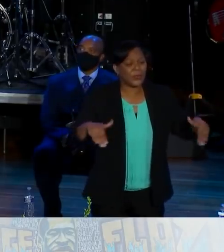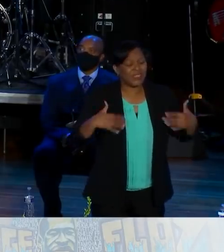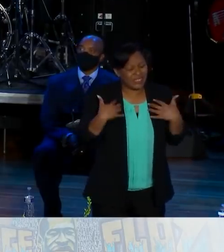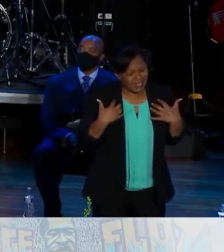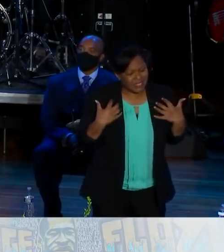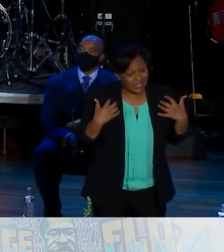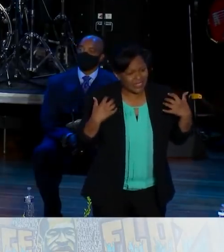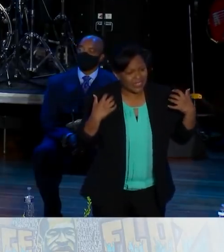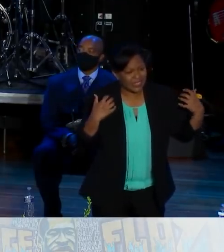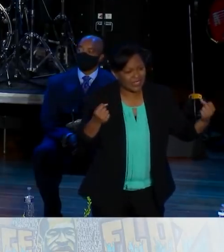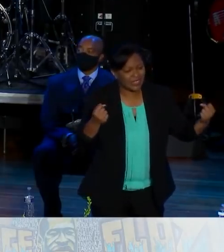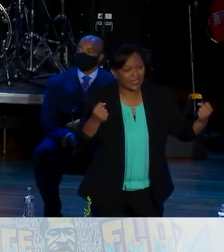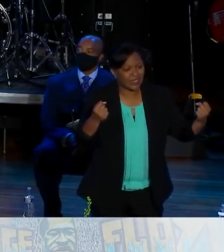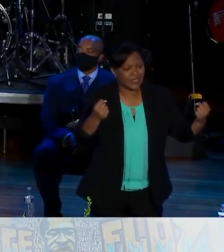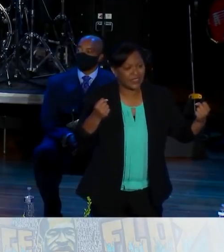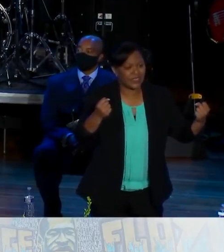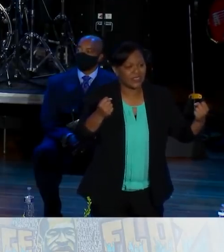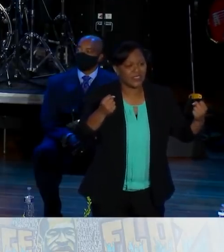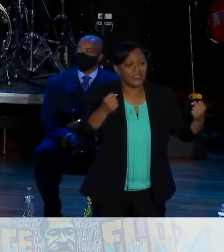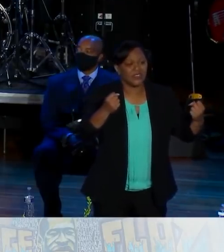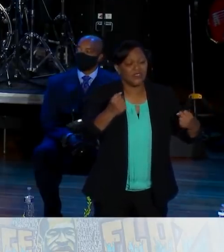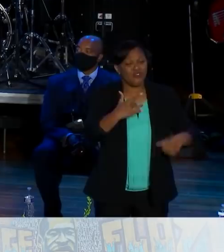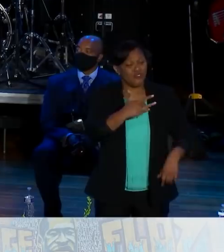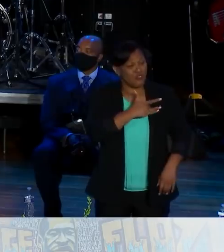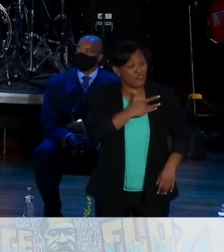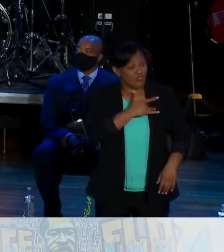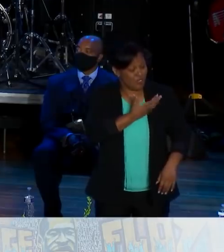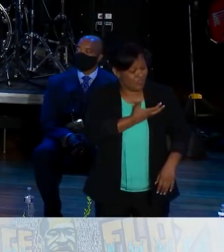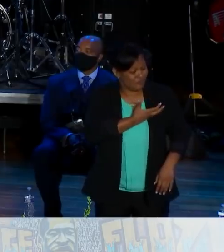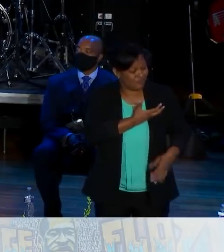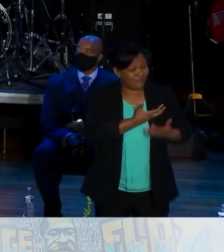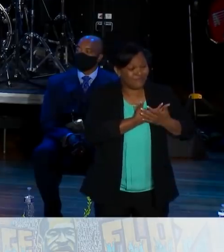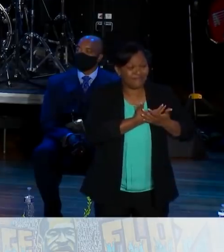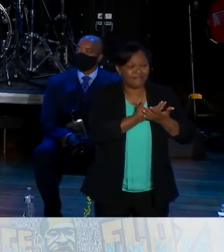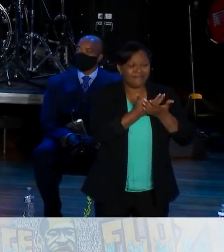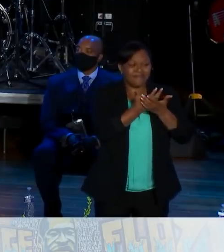OF HEALING TODAY, WE'RE ASKING